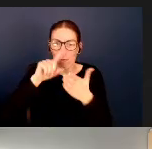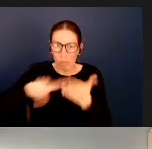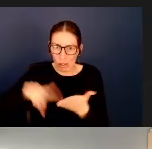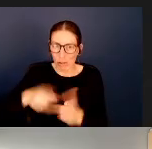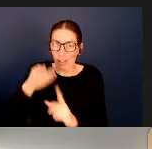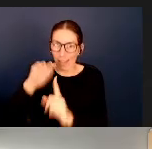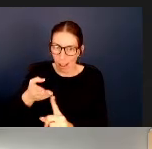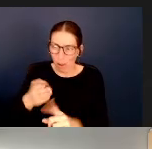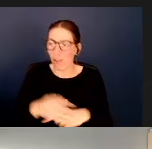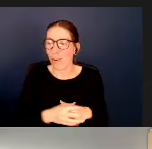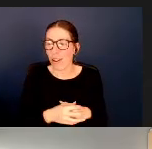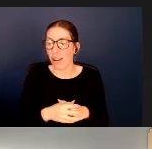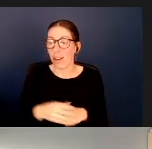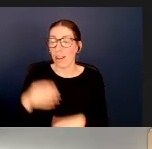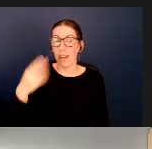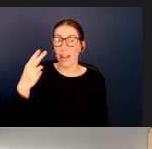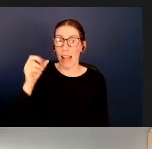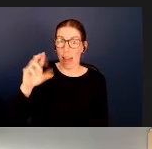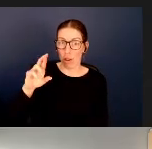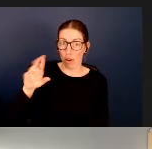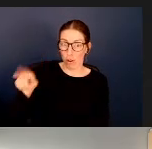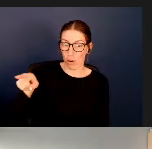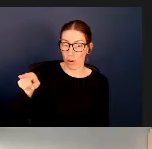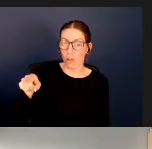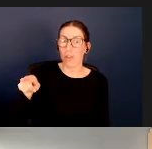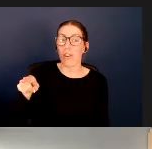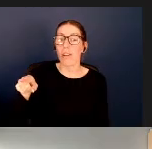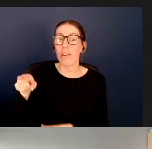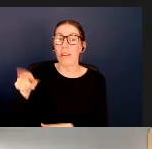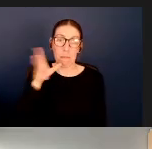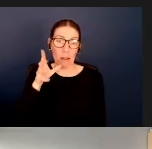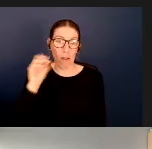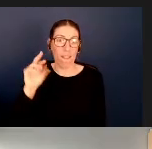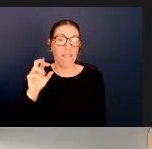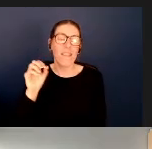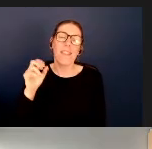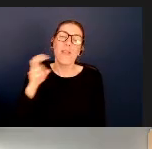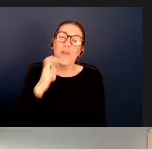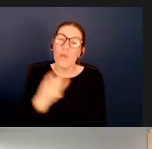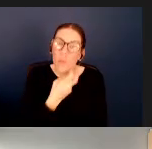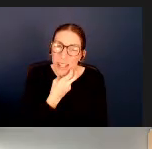uh if Heather will allow uh she's the the mother of twin teenage boys with cerebral palsy. So the